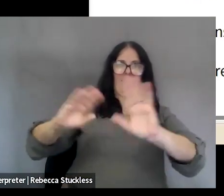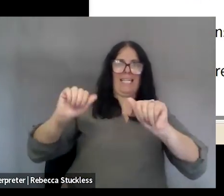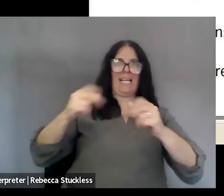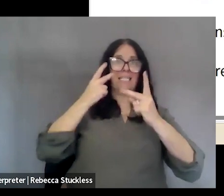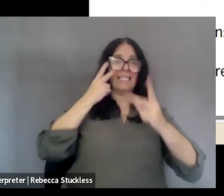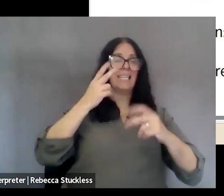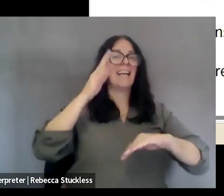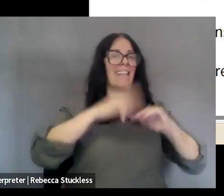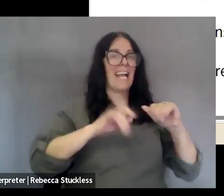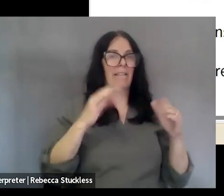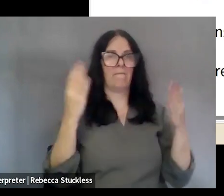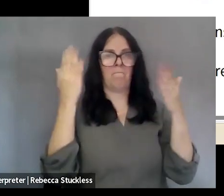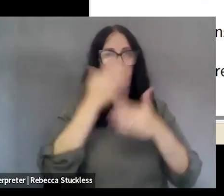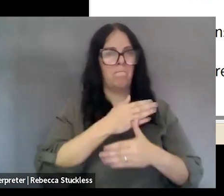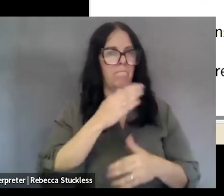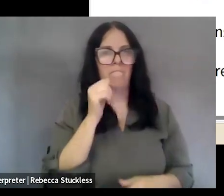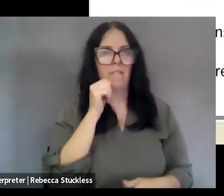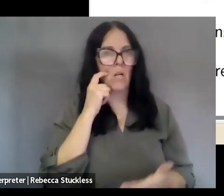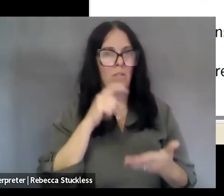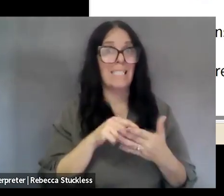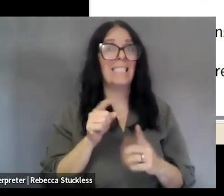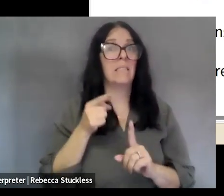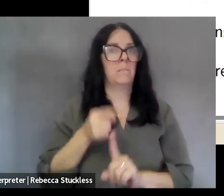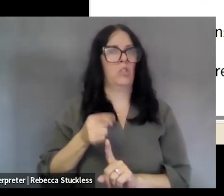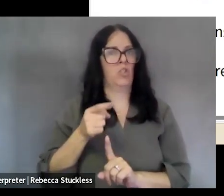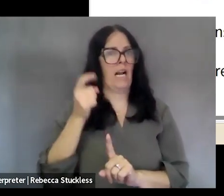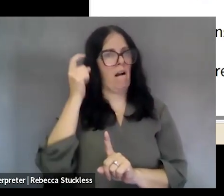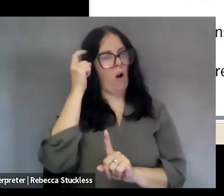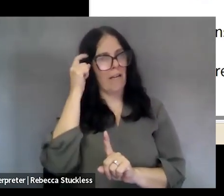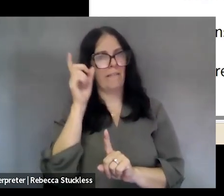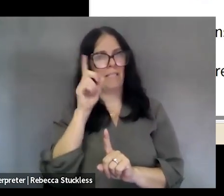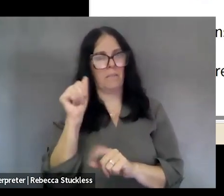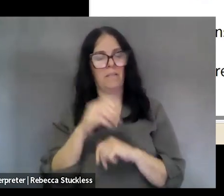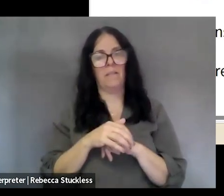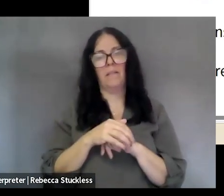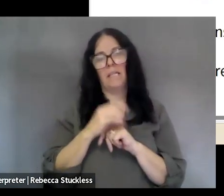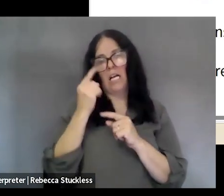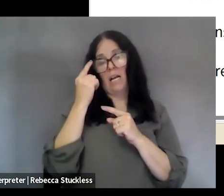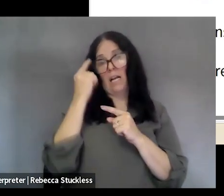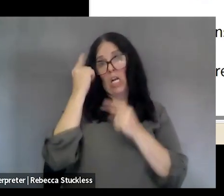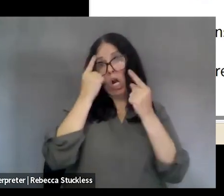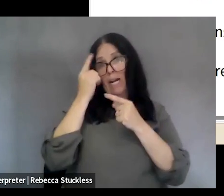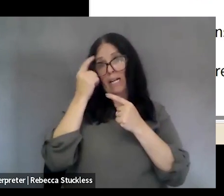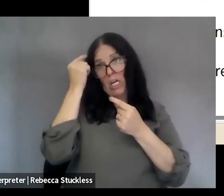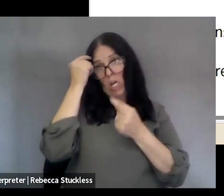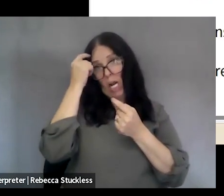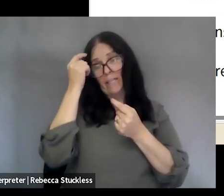invisible disability, particularly cognitive. Cognitive rehabilitation is not part of